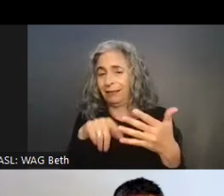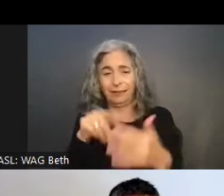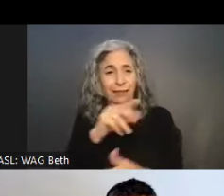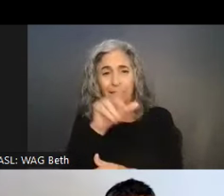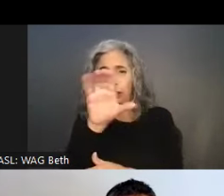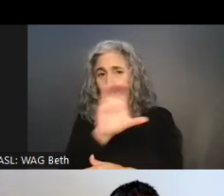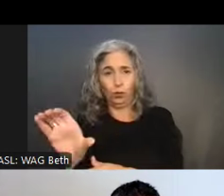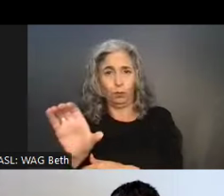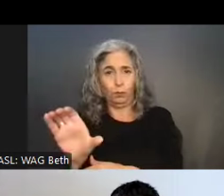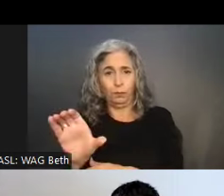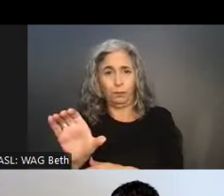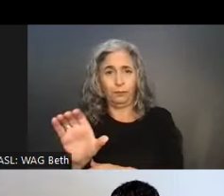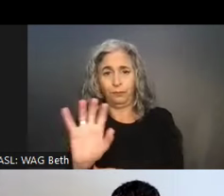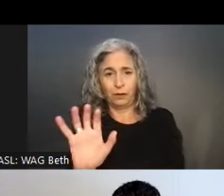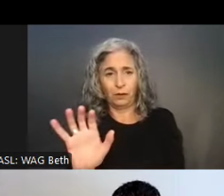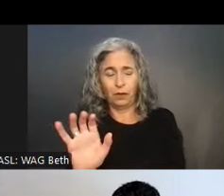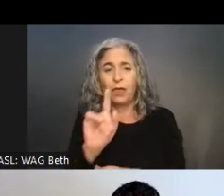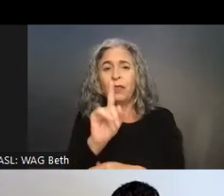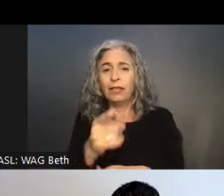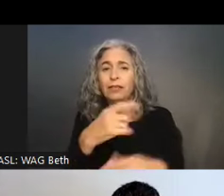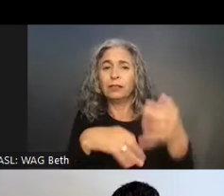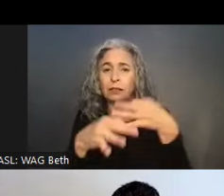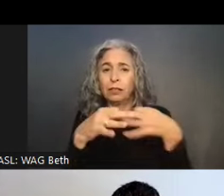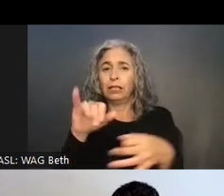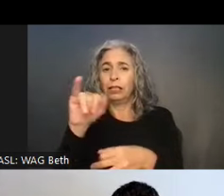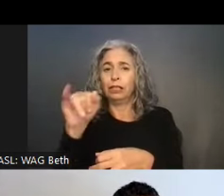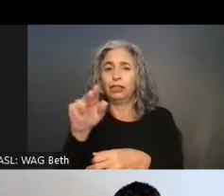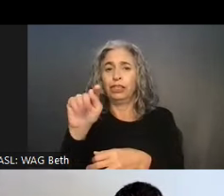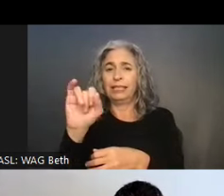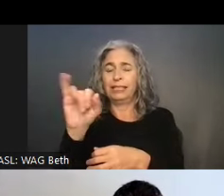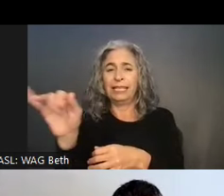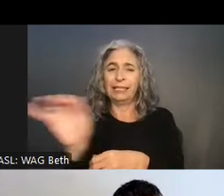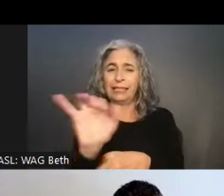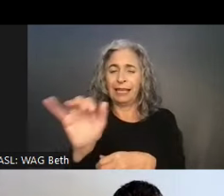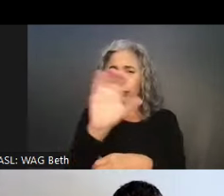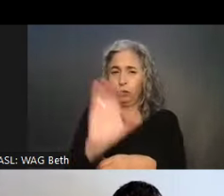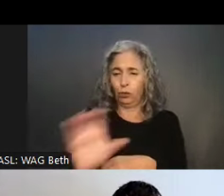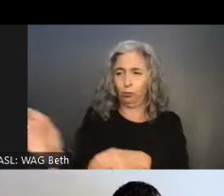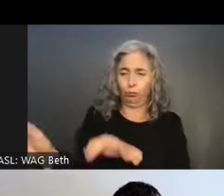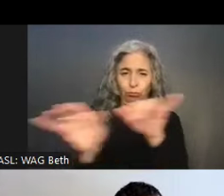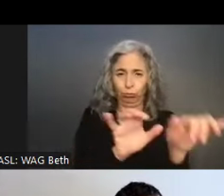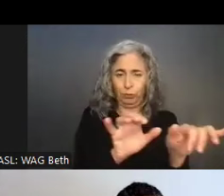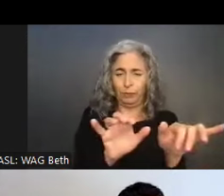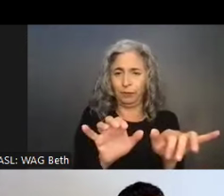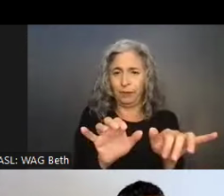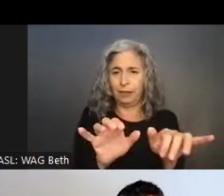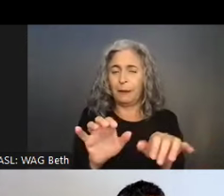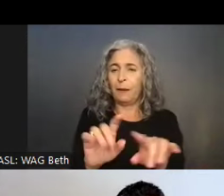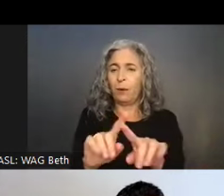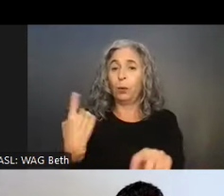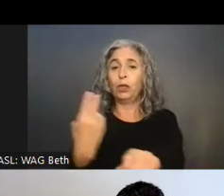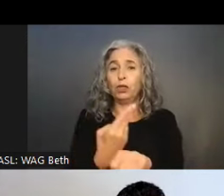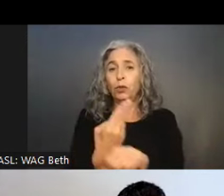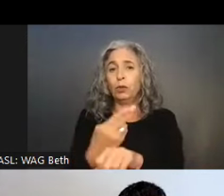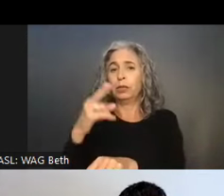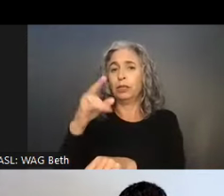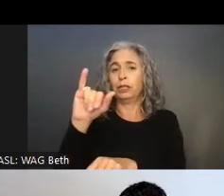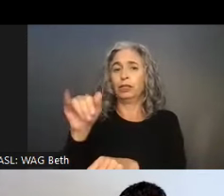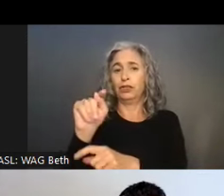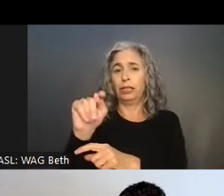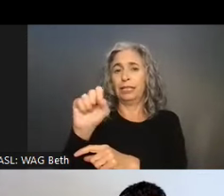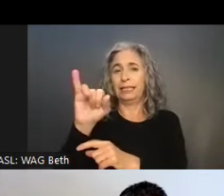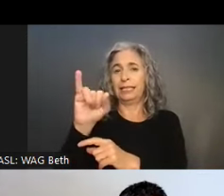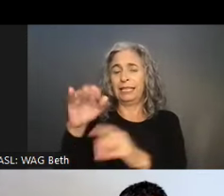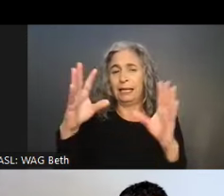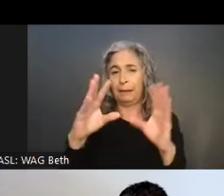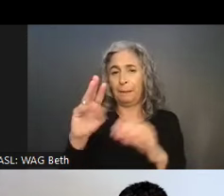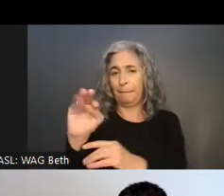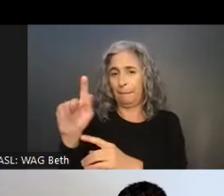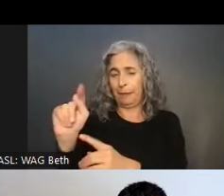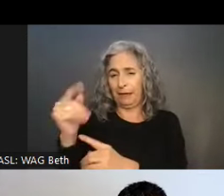Meet is a good alternative to Zoom. At my organization, we use Jitsi meet with